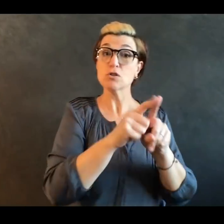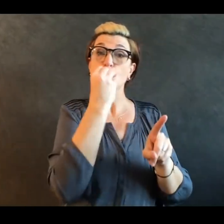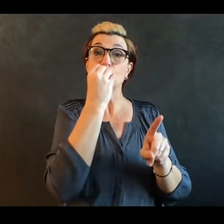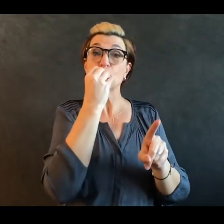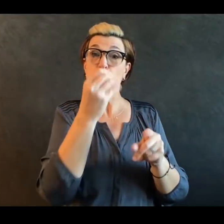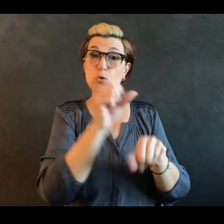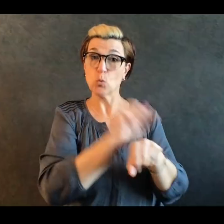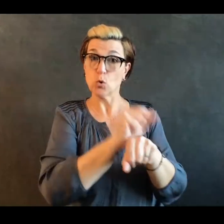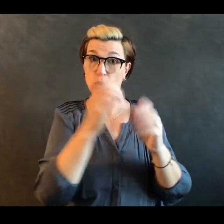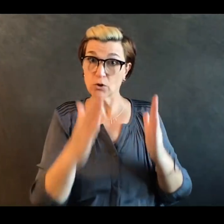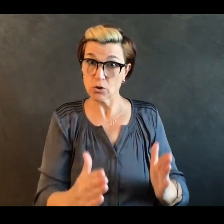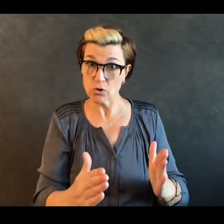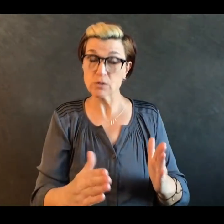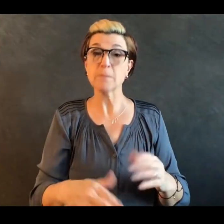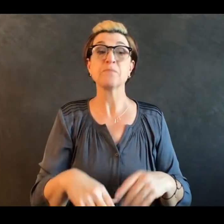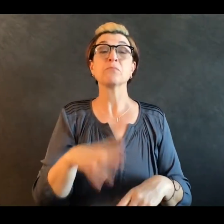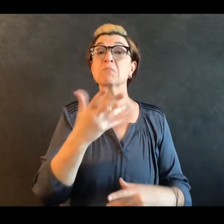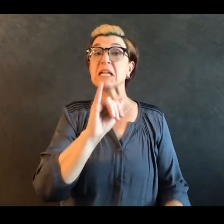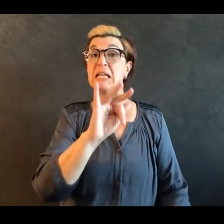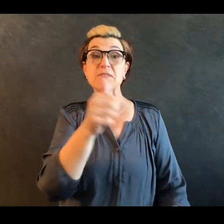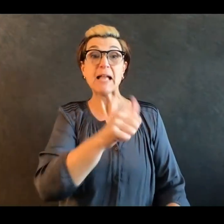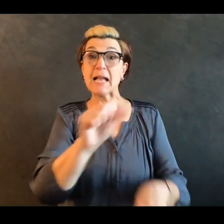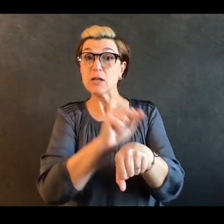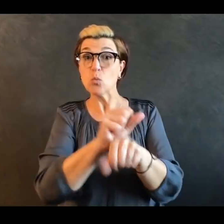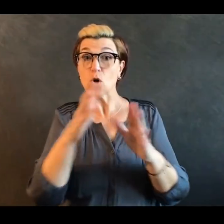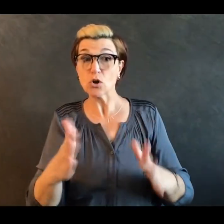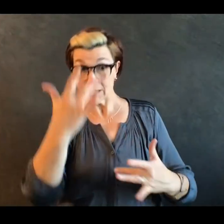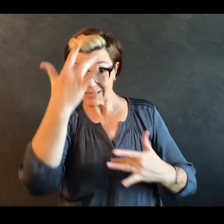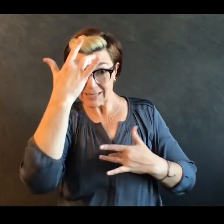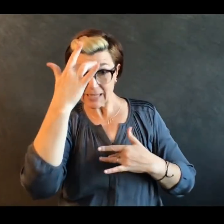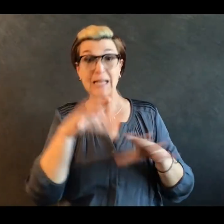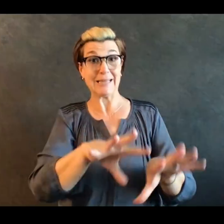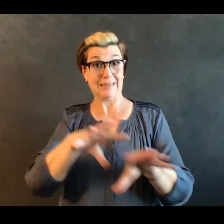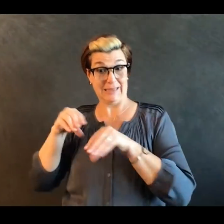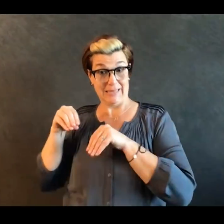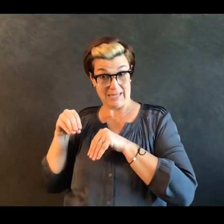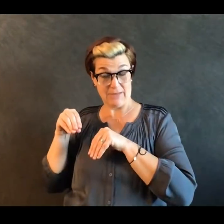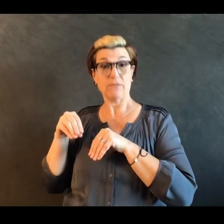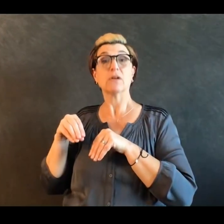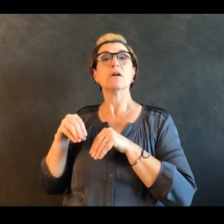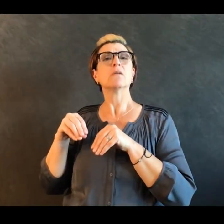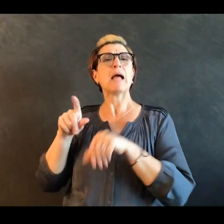the Cova 19 provided those workers are symptom free and this guidance will help